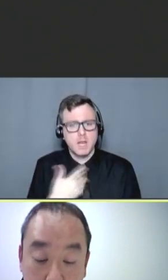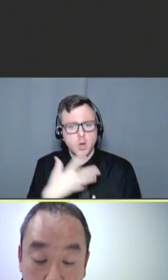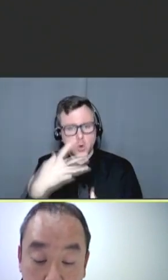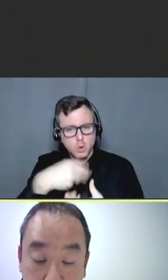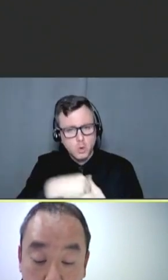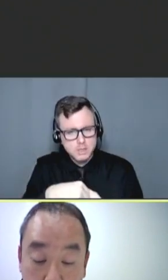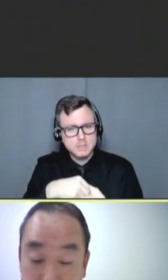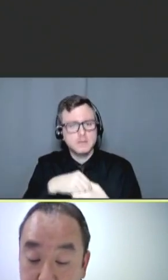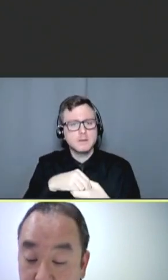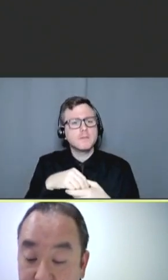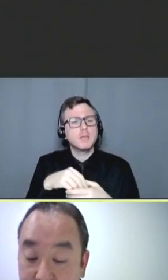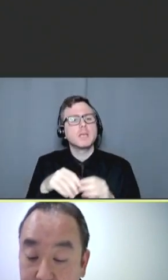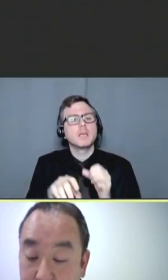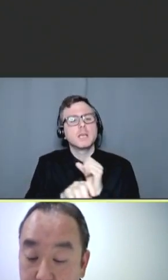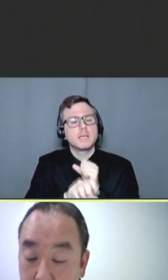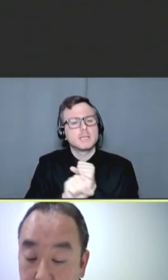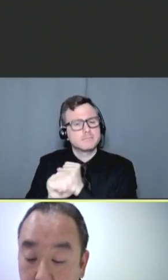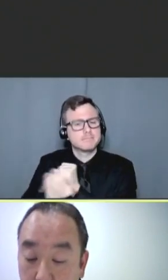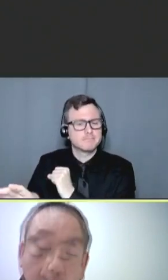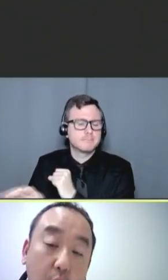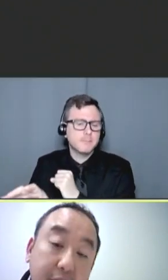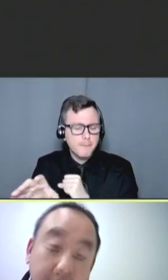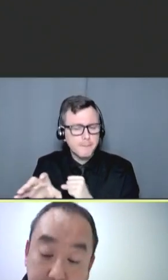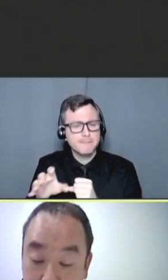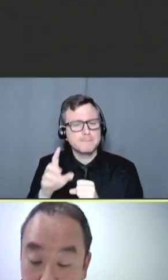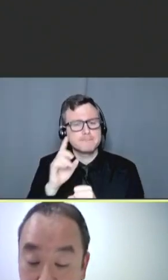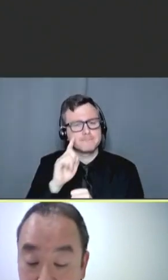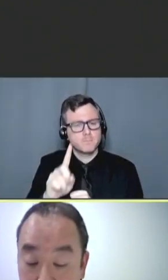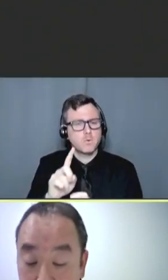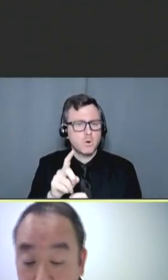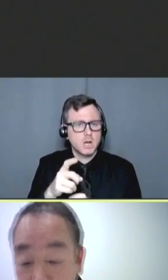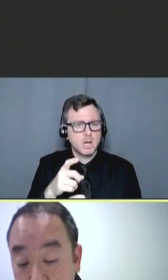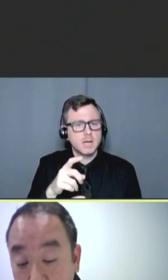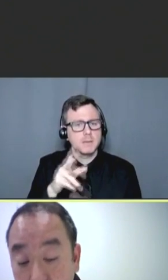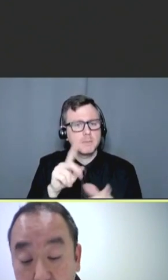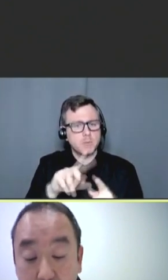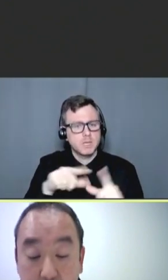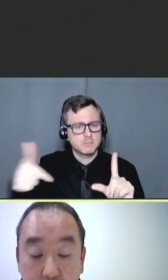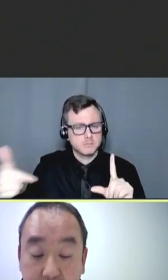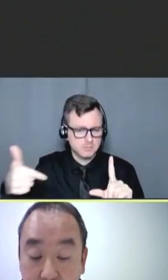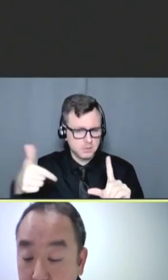media for HPV vaccination. What's depicted on the slide is a flyer that we keep in our exam